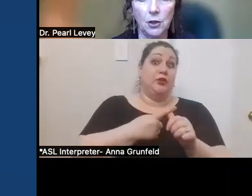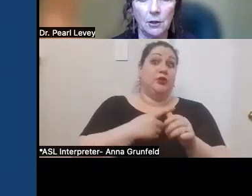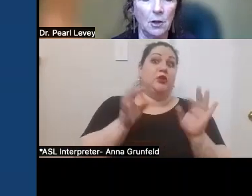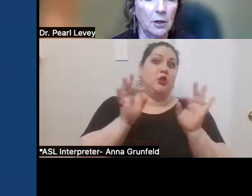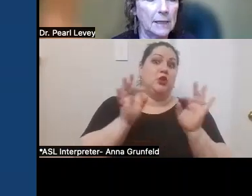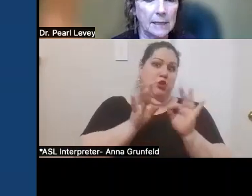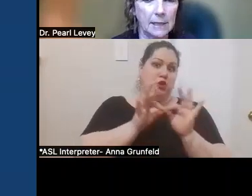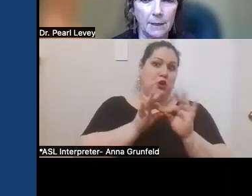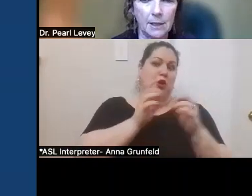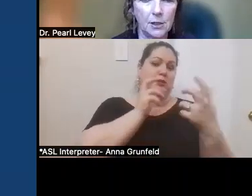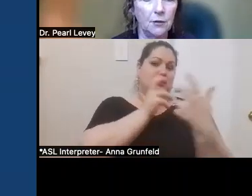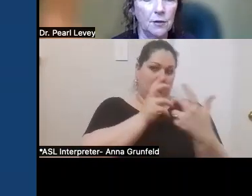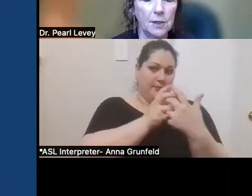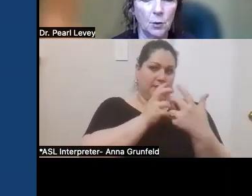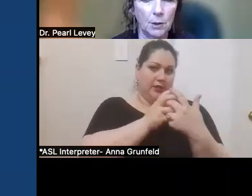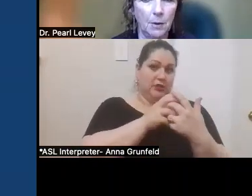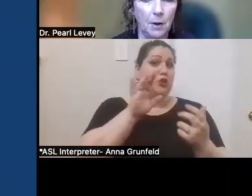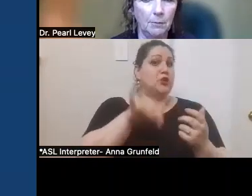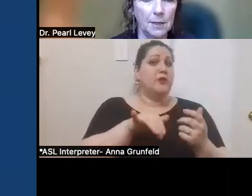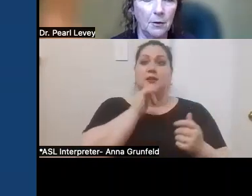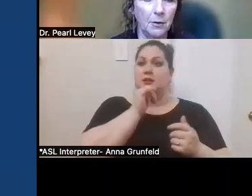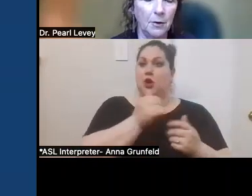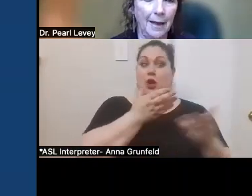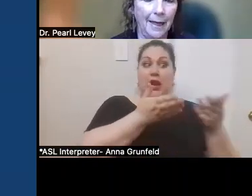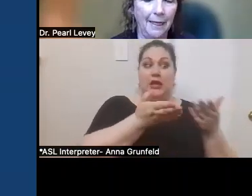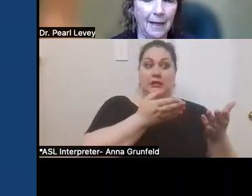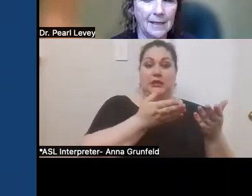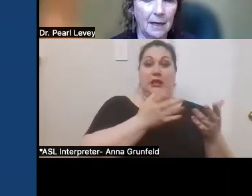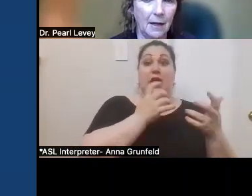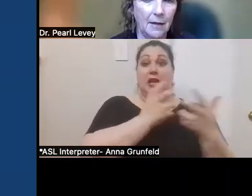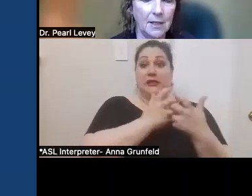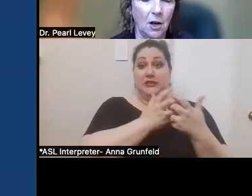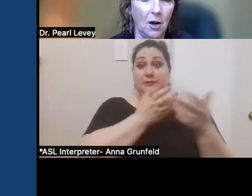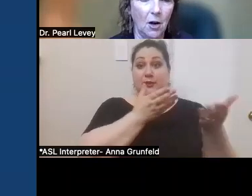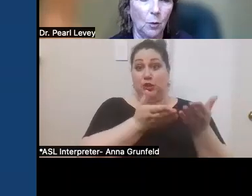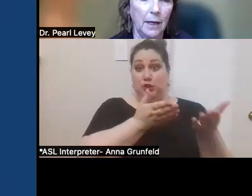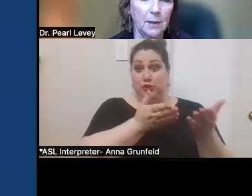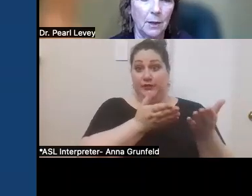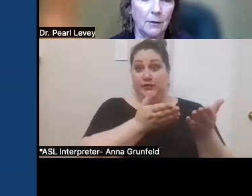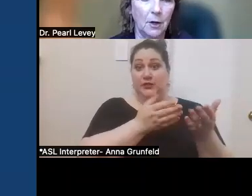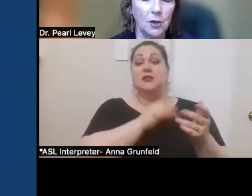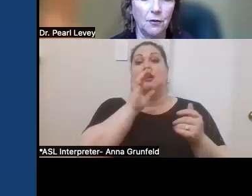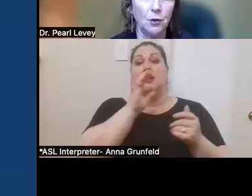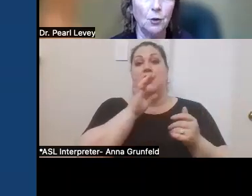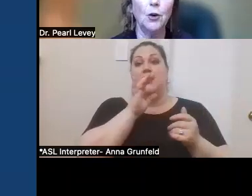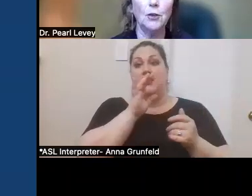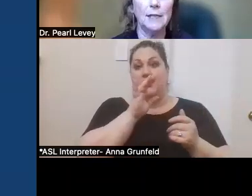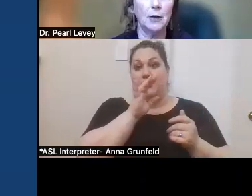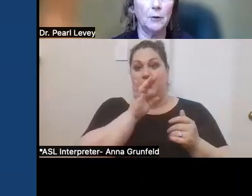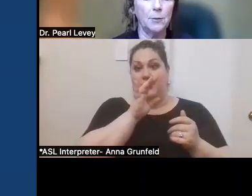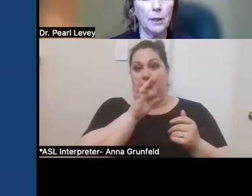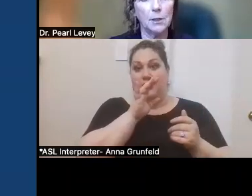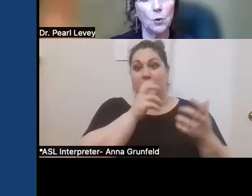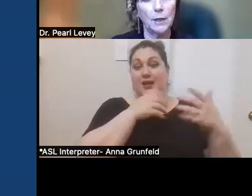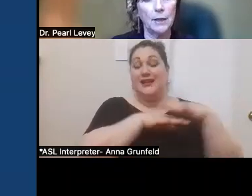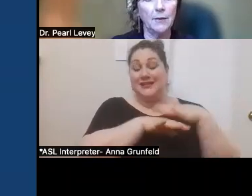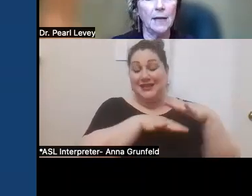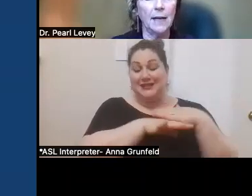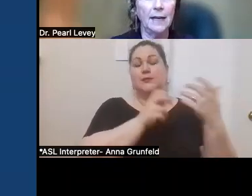not accessibility services or departments. So that's a hard one as those of you who heard Sarah Springer talking the other day,